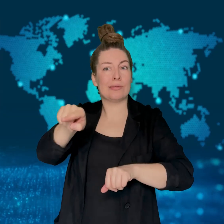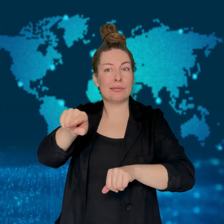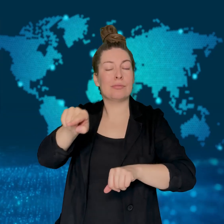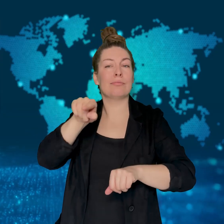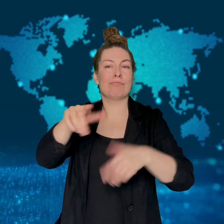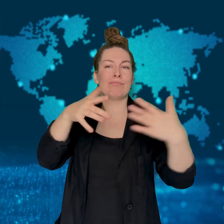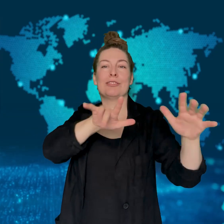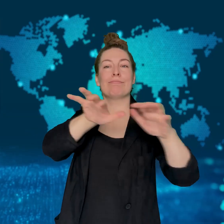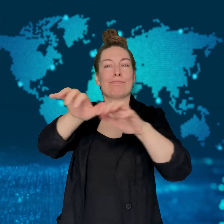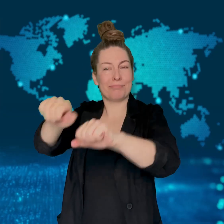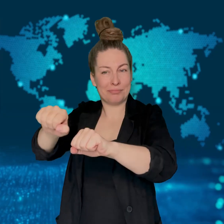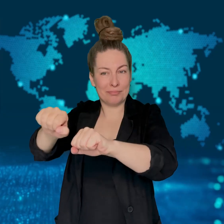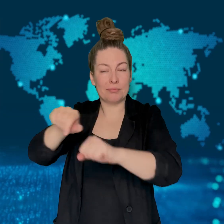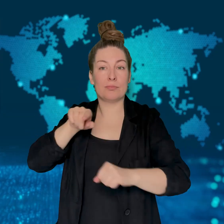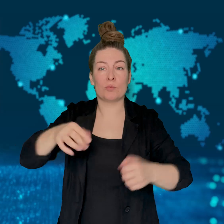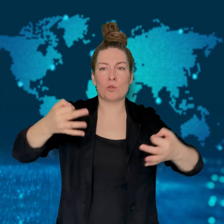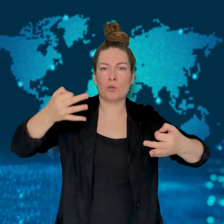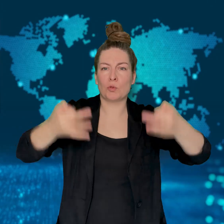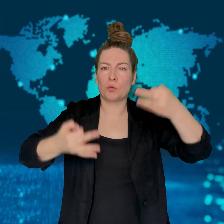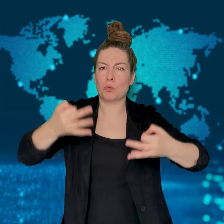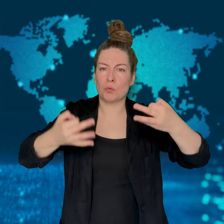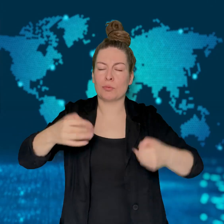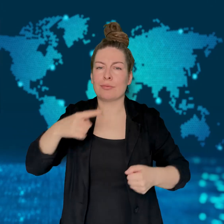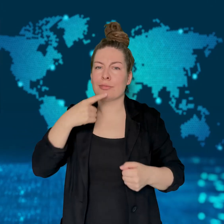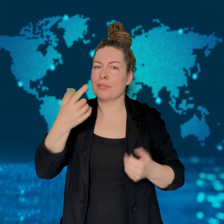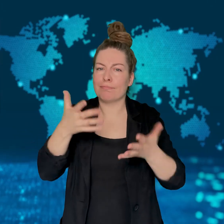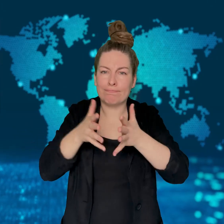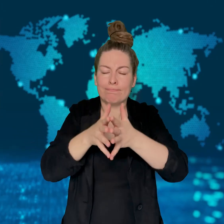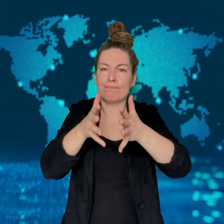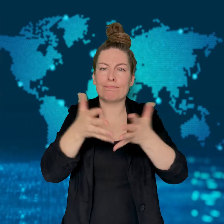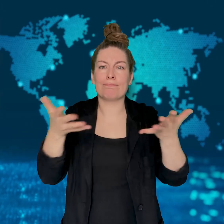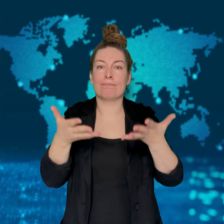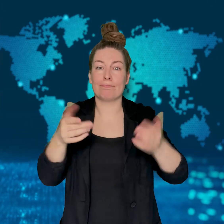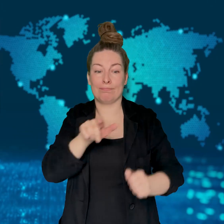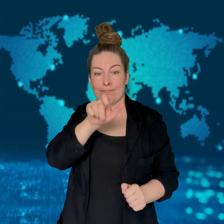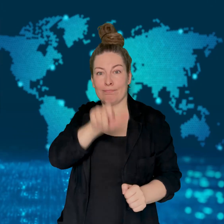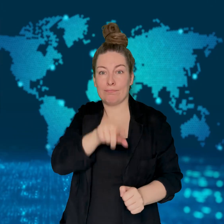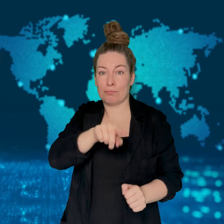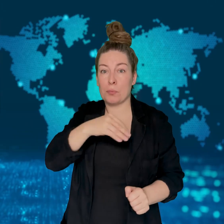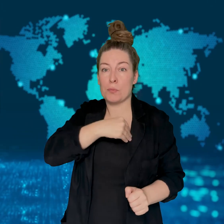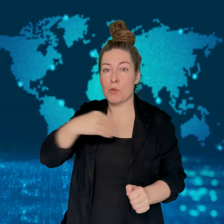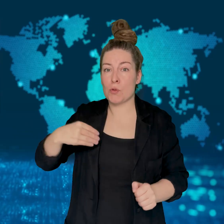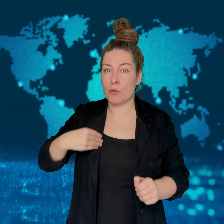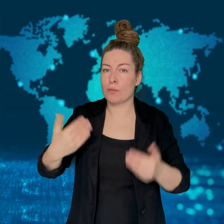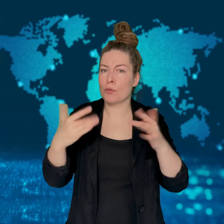Ukraine's authorities uncovered the plot and reported it to